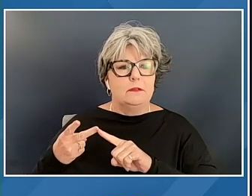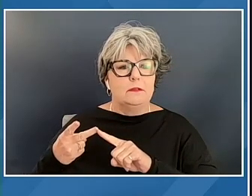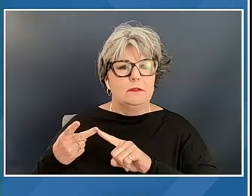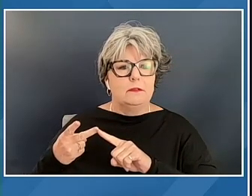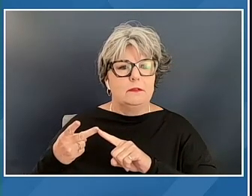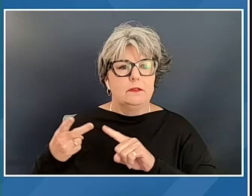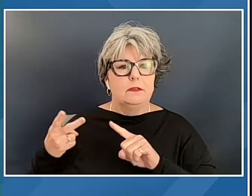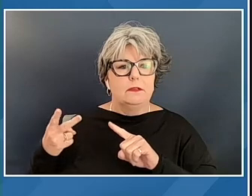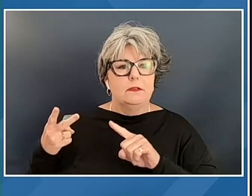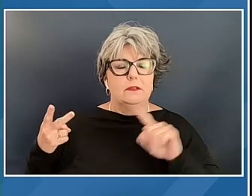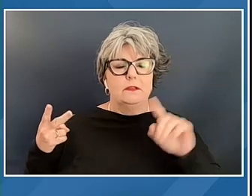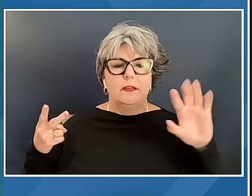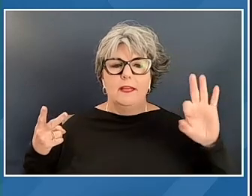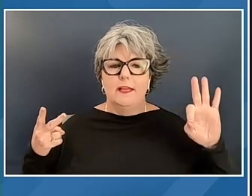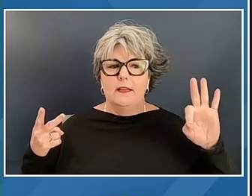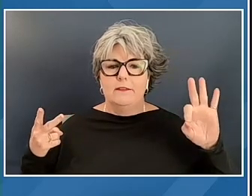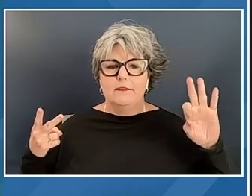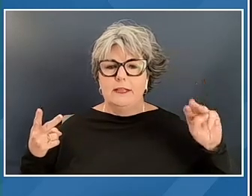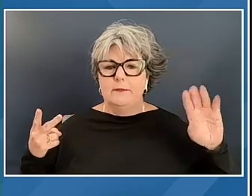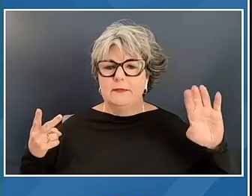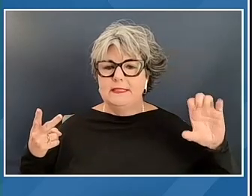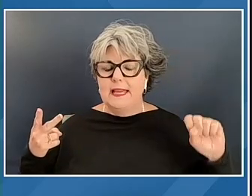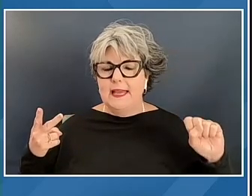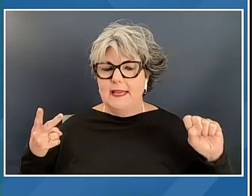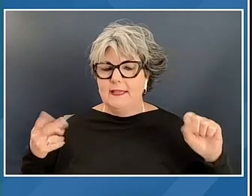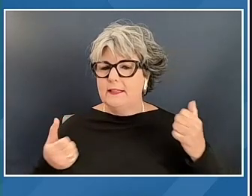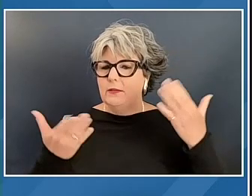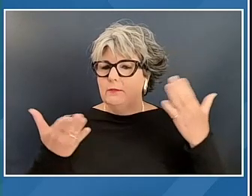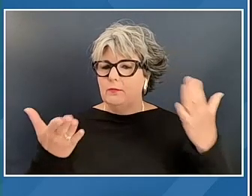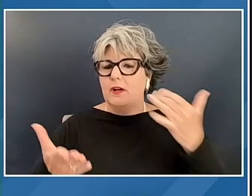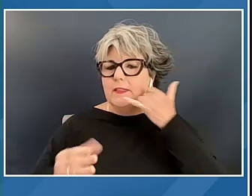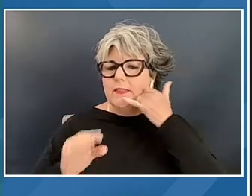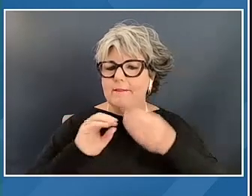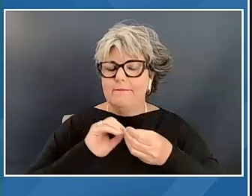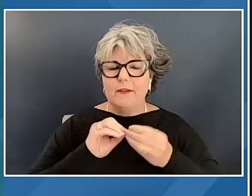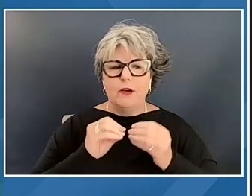phone number for- let's have John reach out to them.